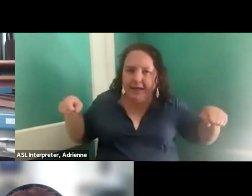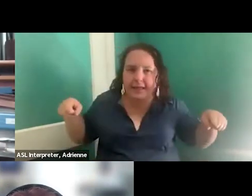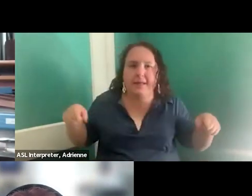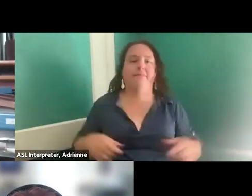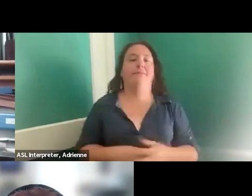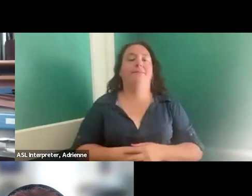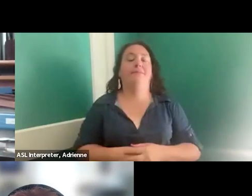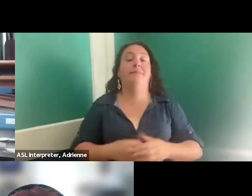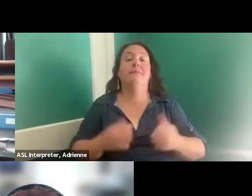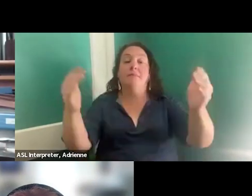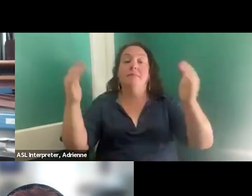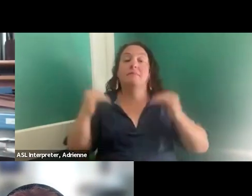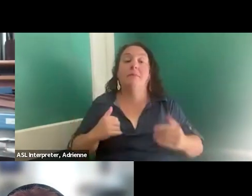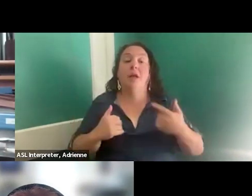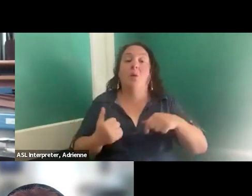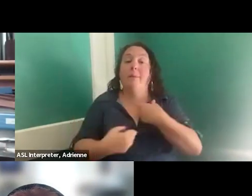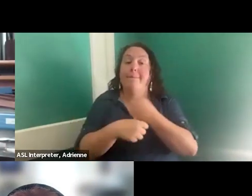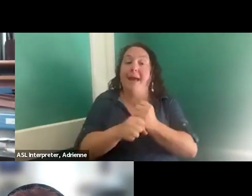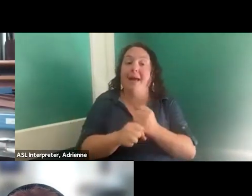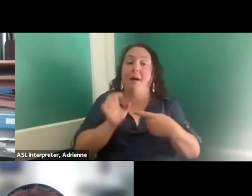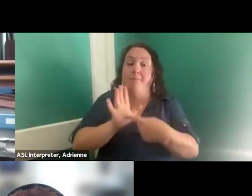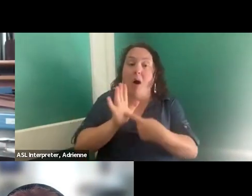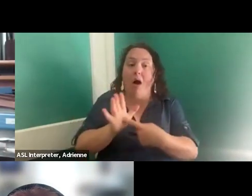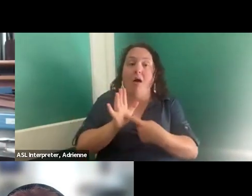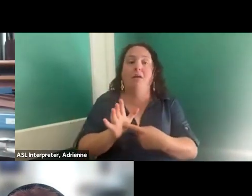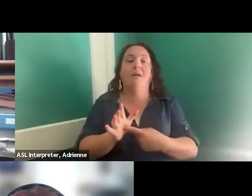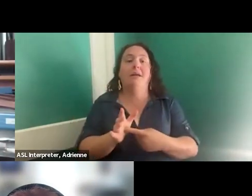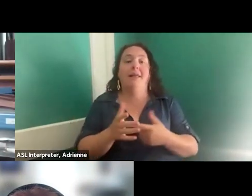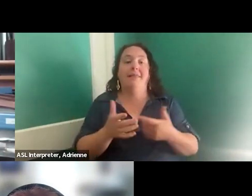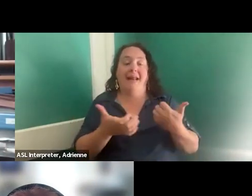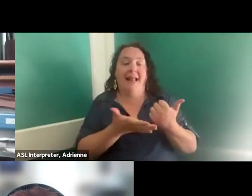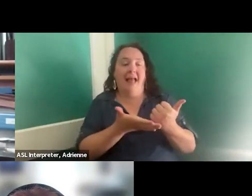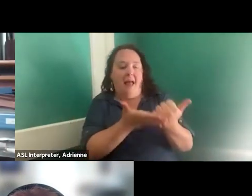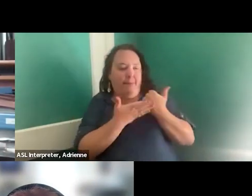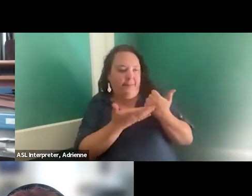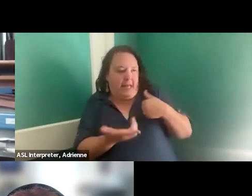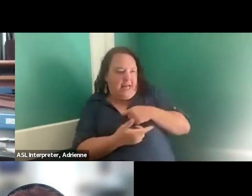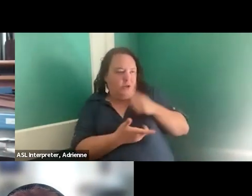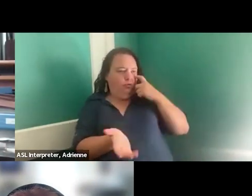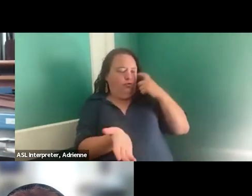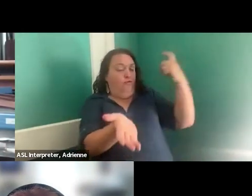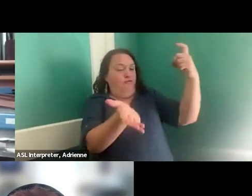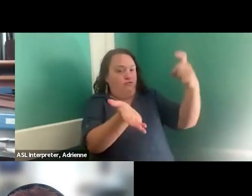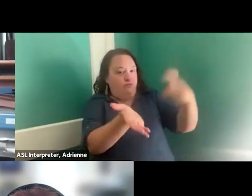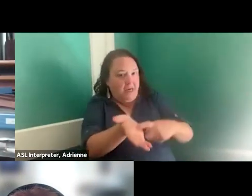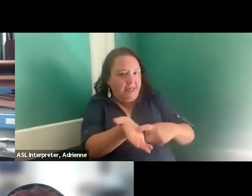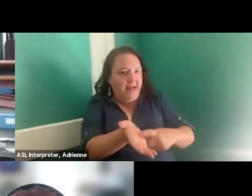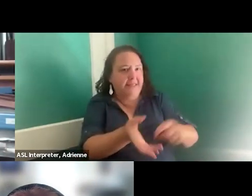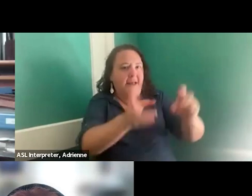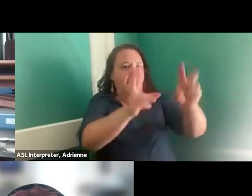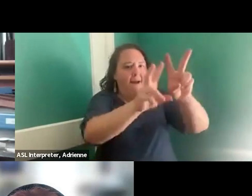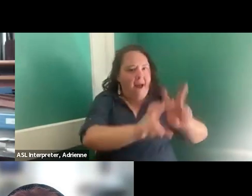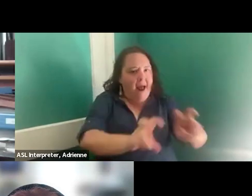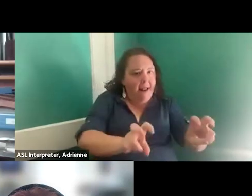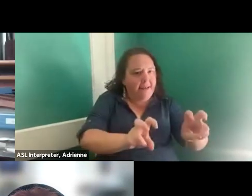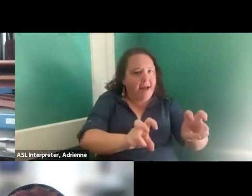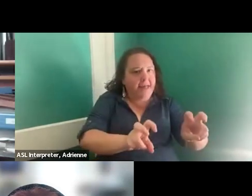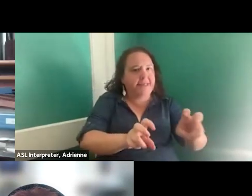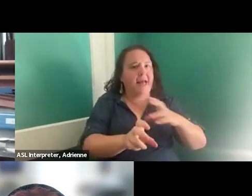and analyze disability oppression in diverse cultures. To develop our model incorporating